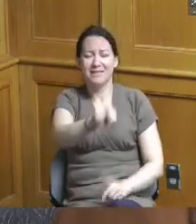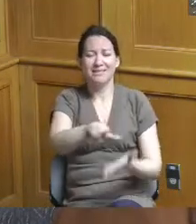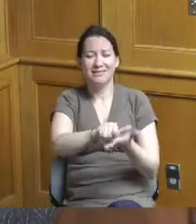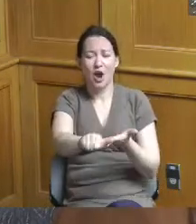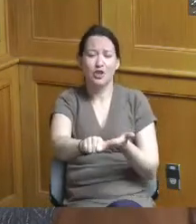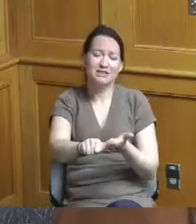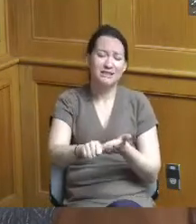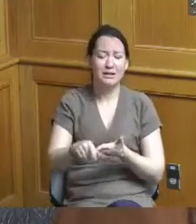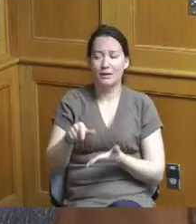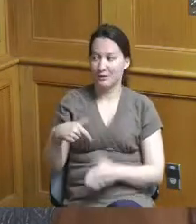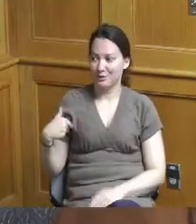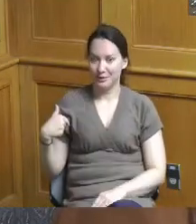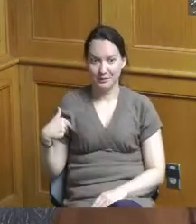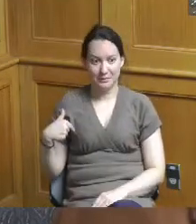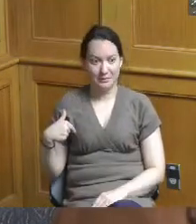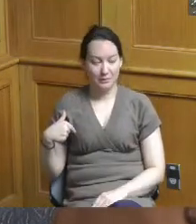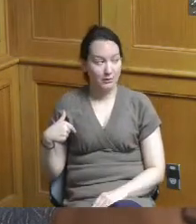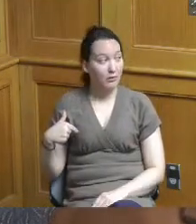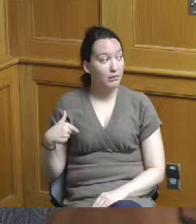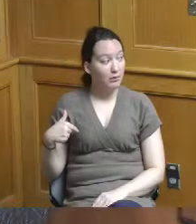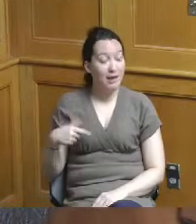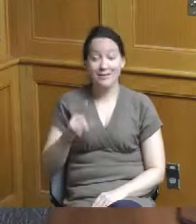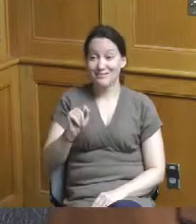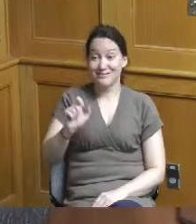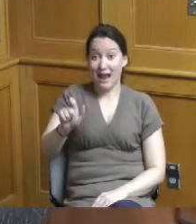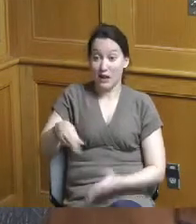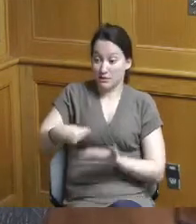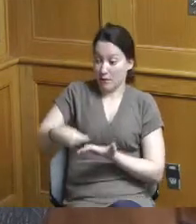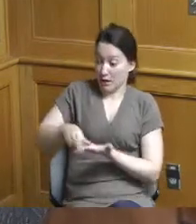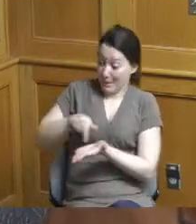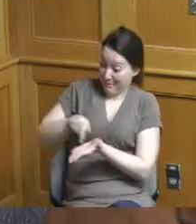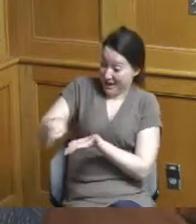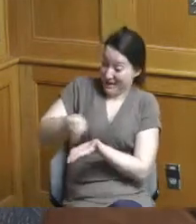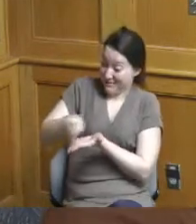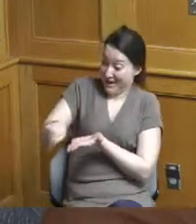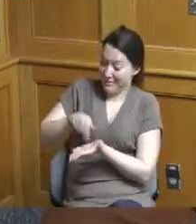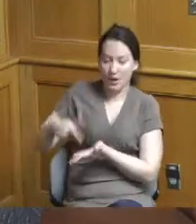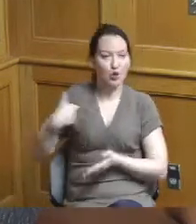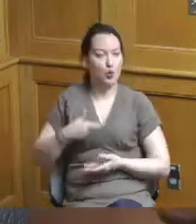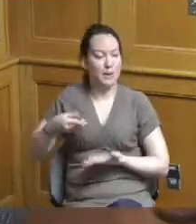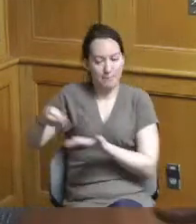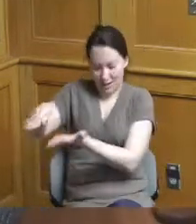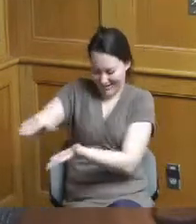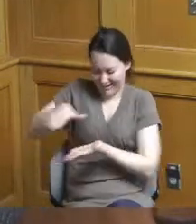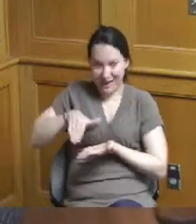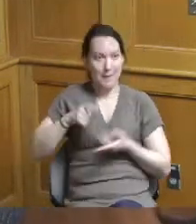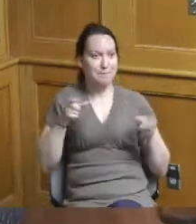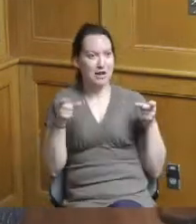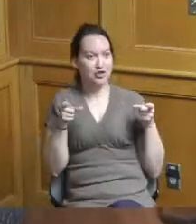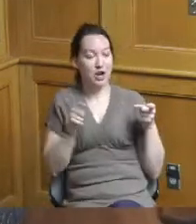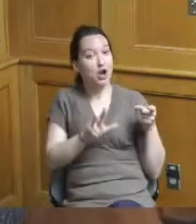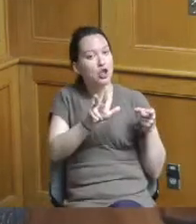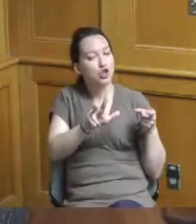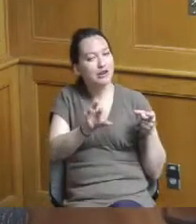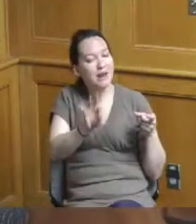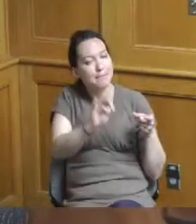will pay for by taxes that would be coming in that we manage 39 million dollars we haven't